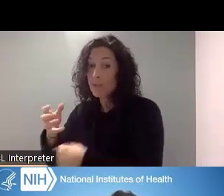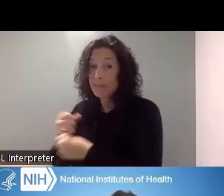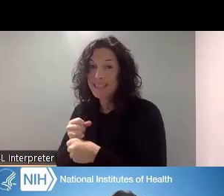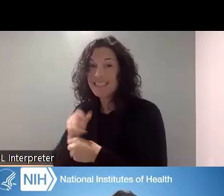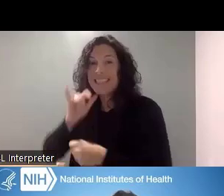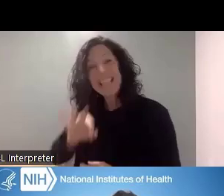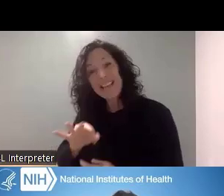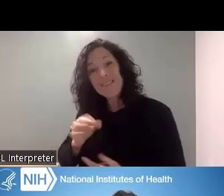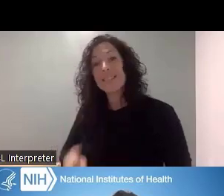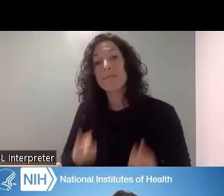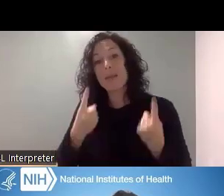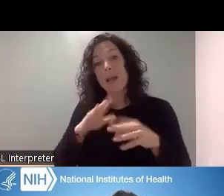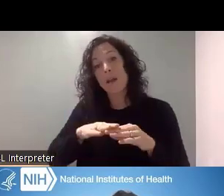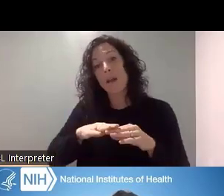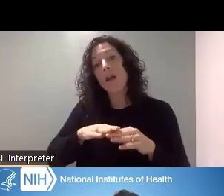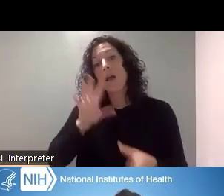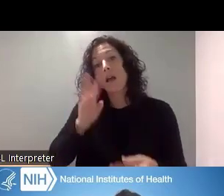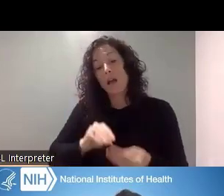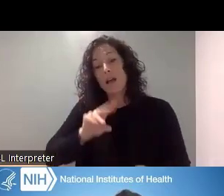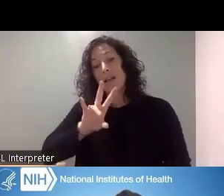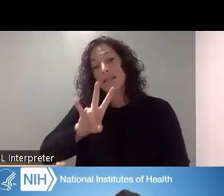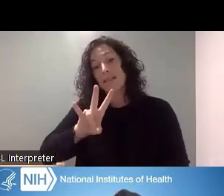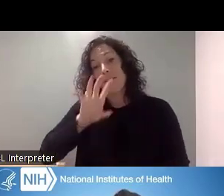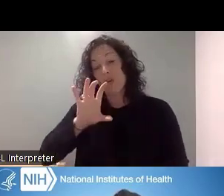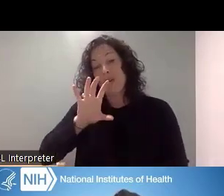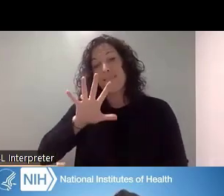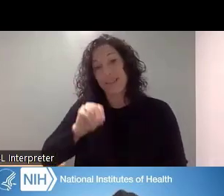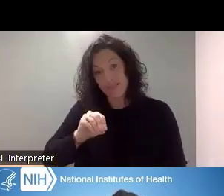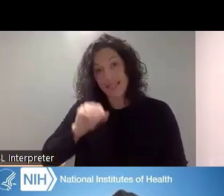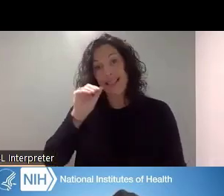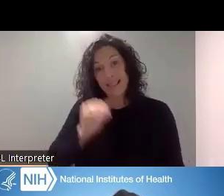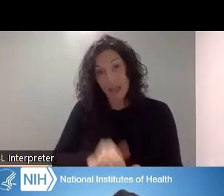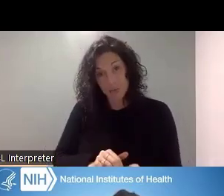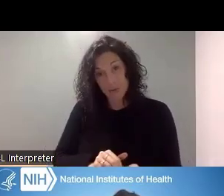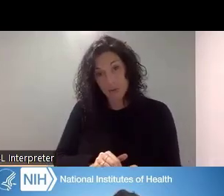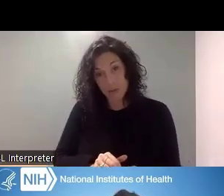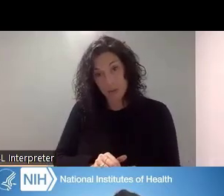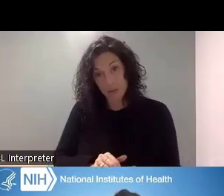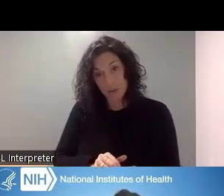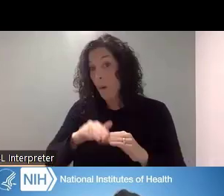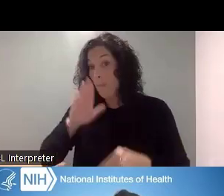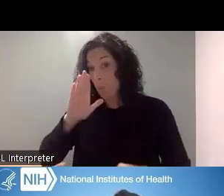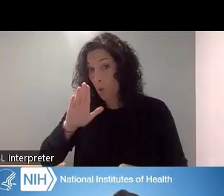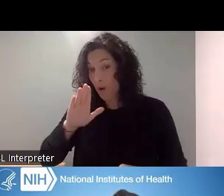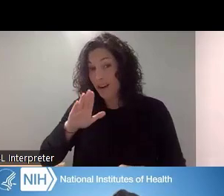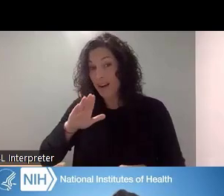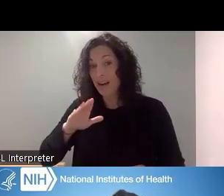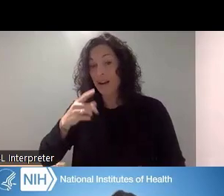a total of $750,000 or more in HHS award funds in a year.